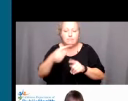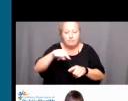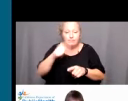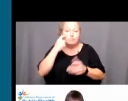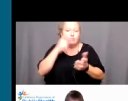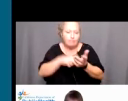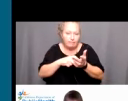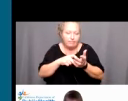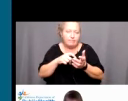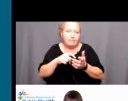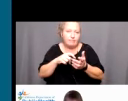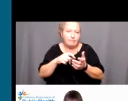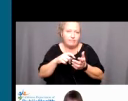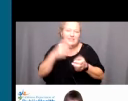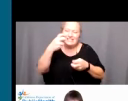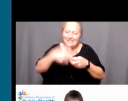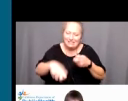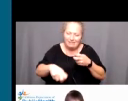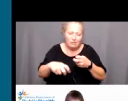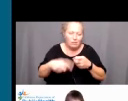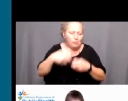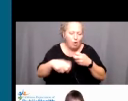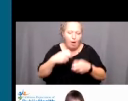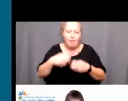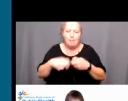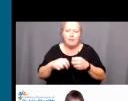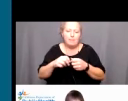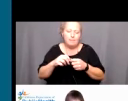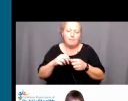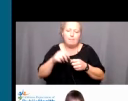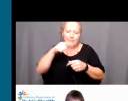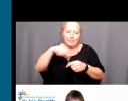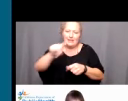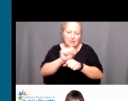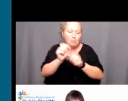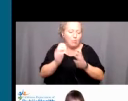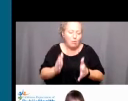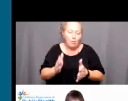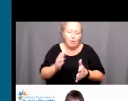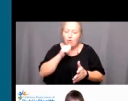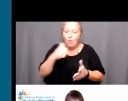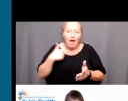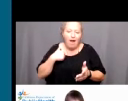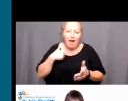It is a difficult problem that these employees may not have permanent address